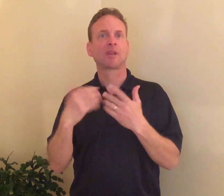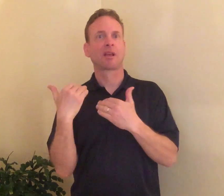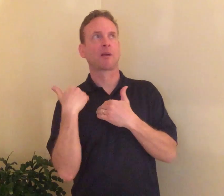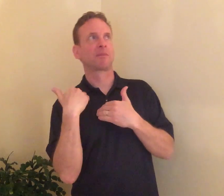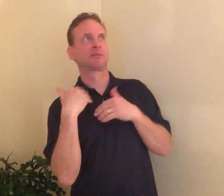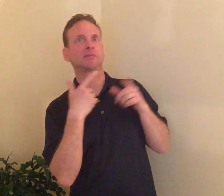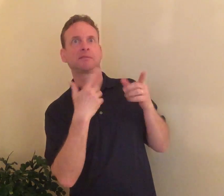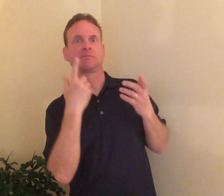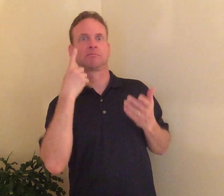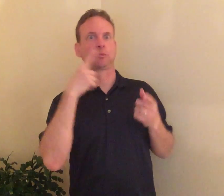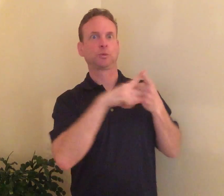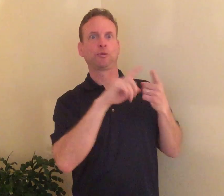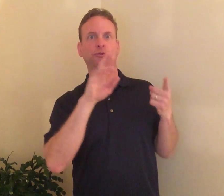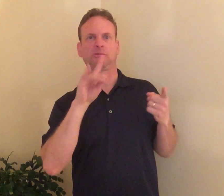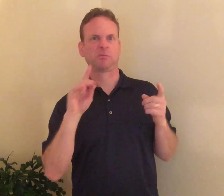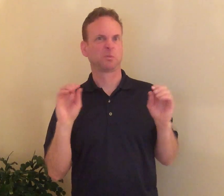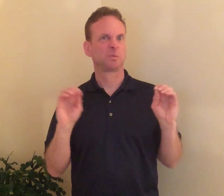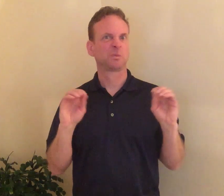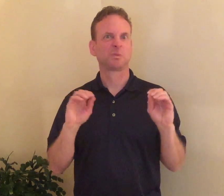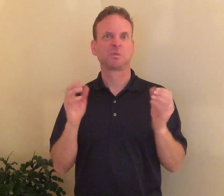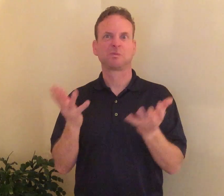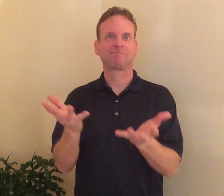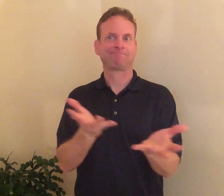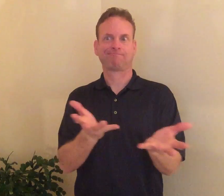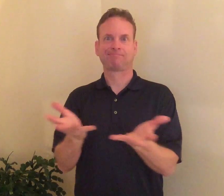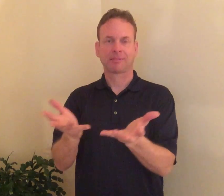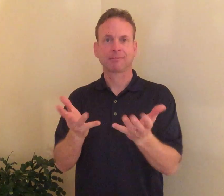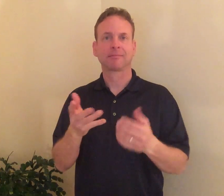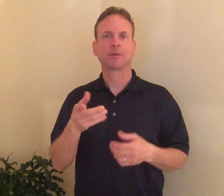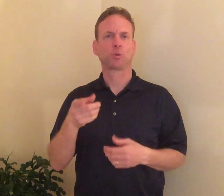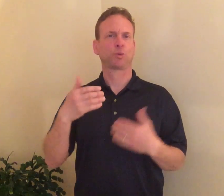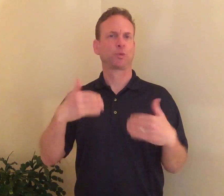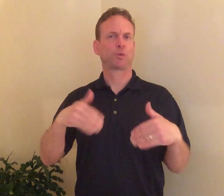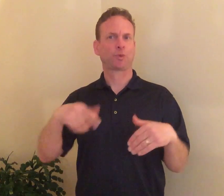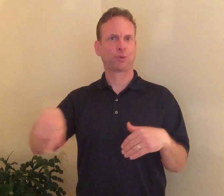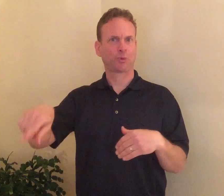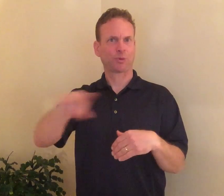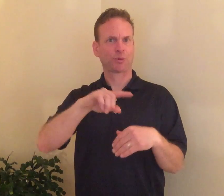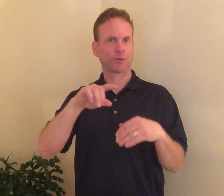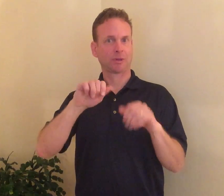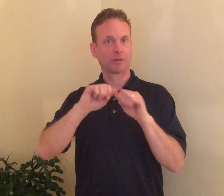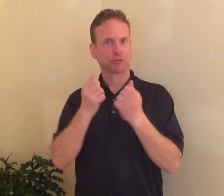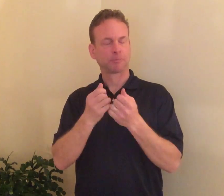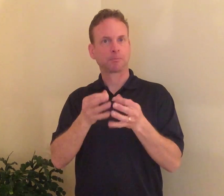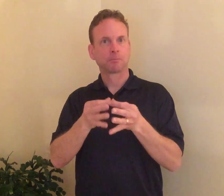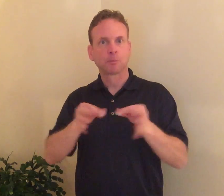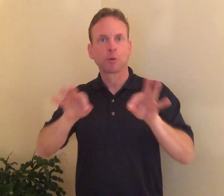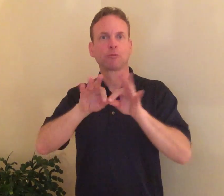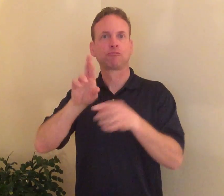the membership. Agencies play a critically important role